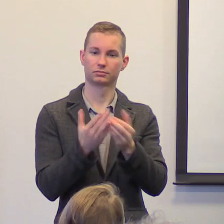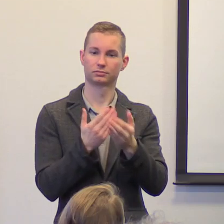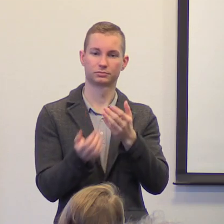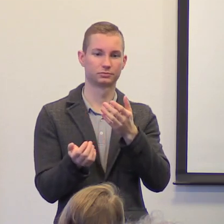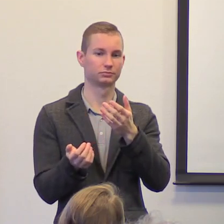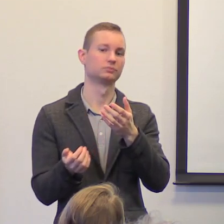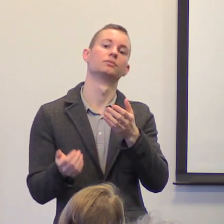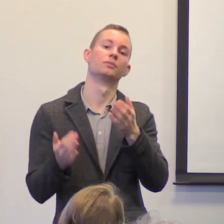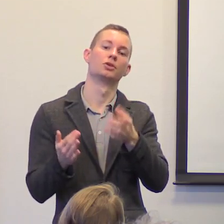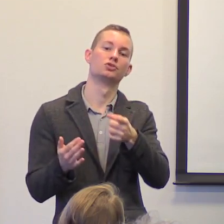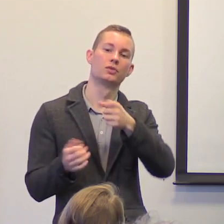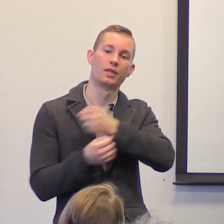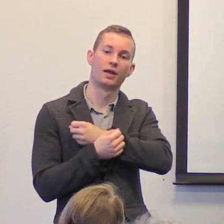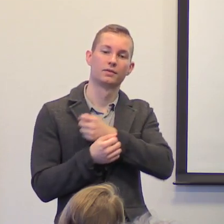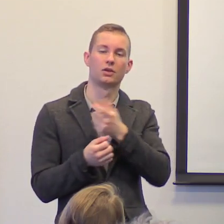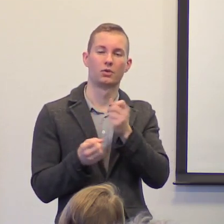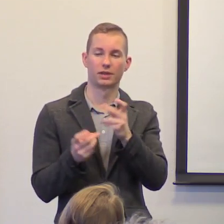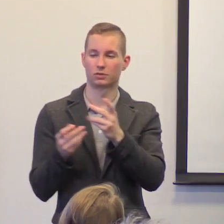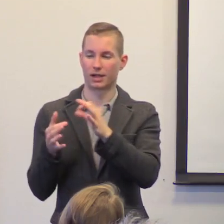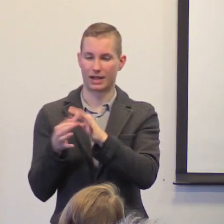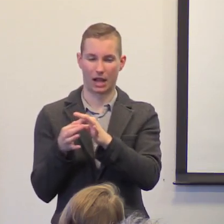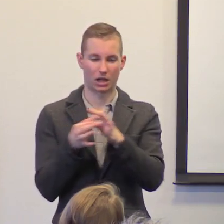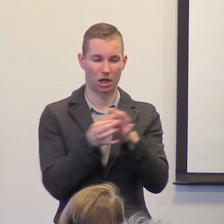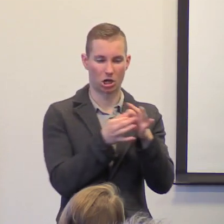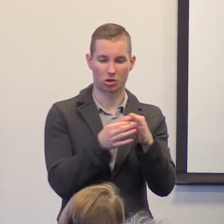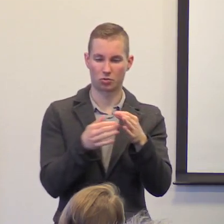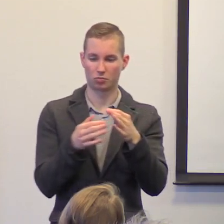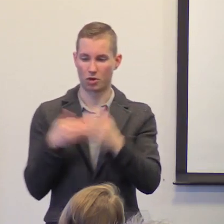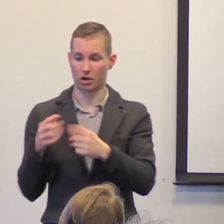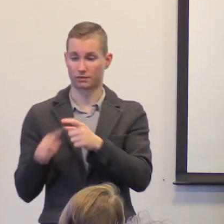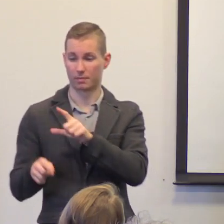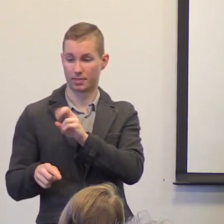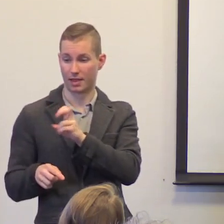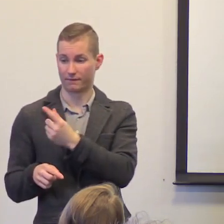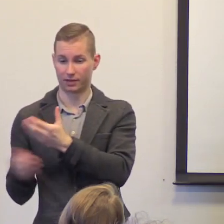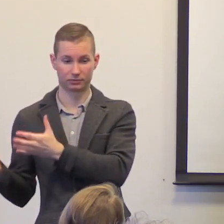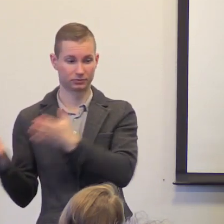And look at the connect the dots. The progress from Loving to Obergefell.